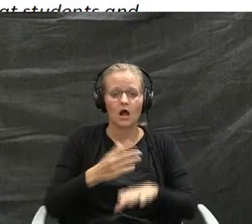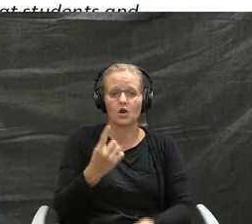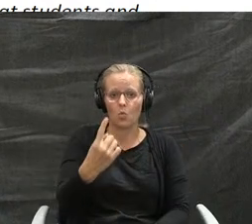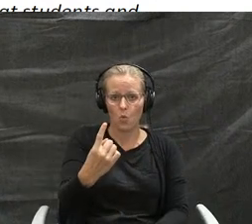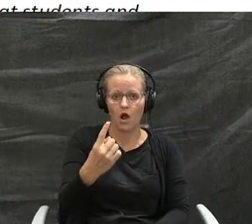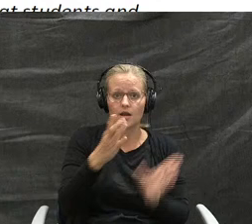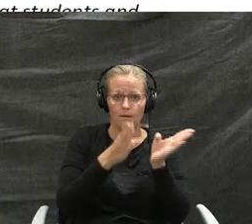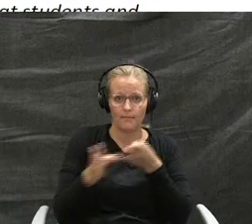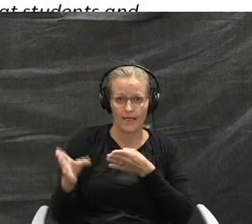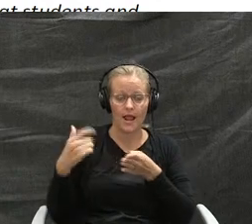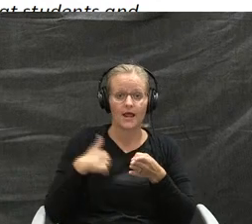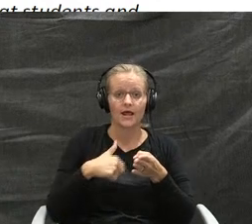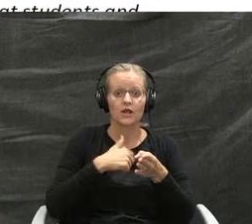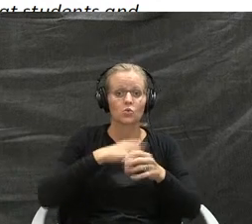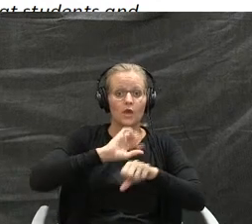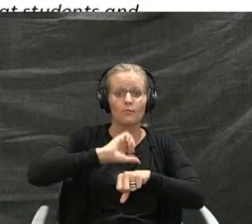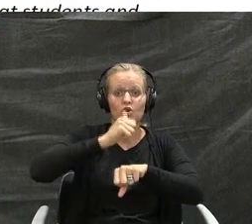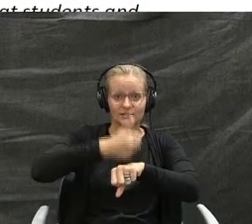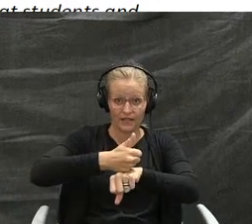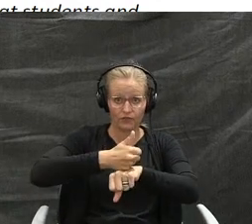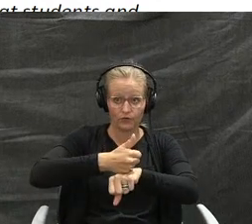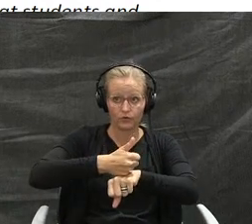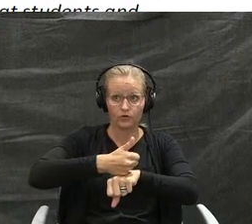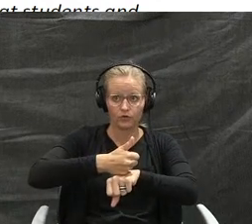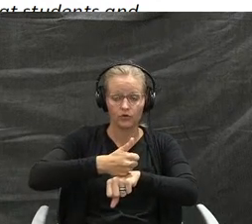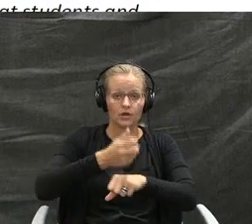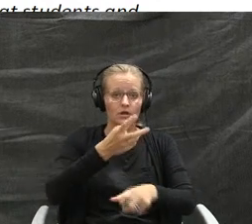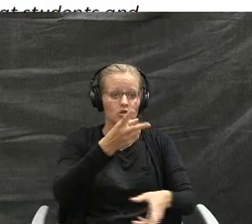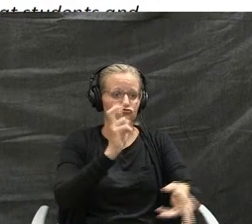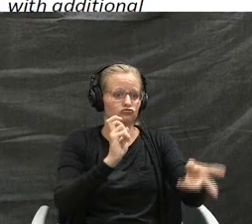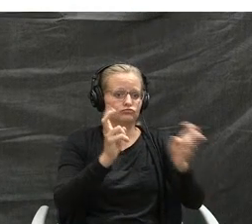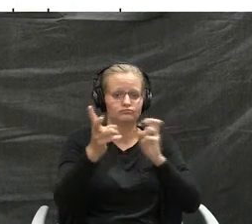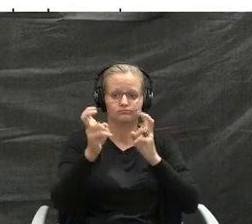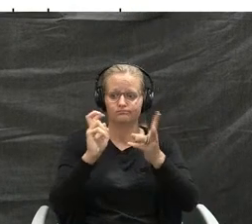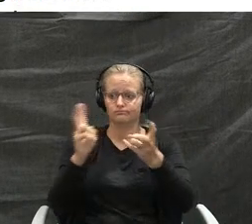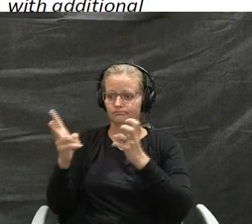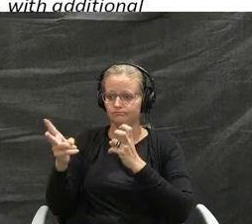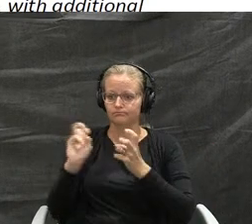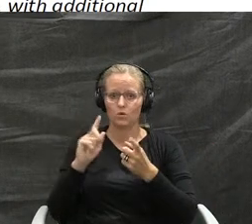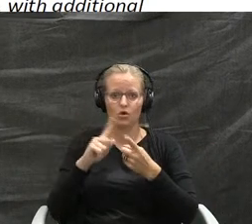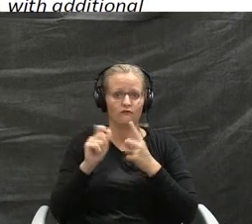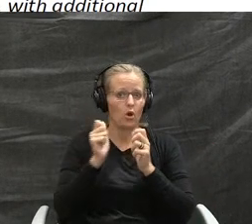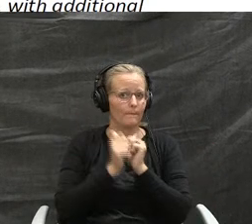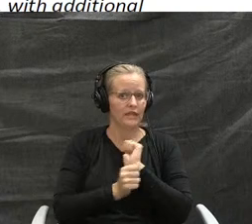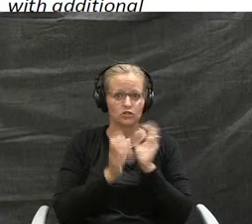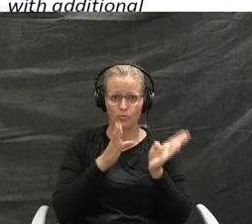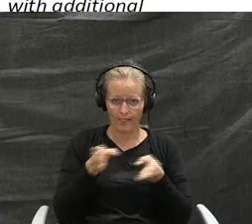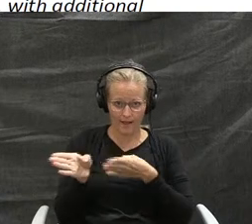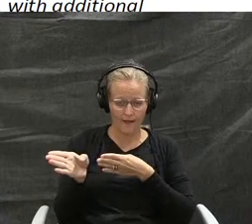It's drawing from all of the plans, and so you know it's a